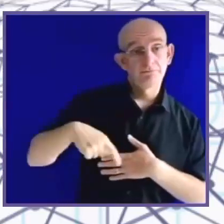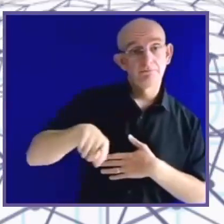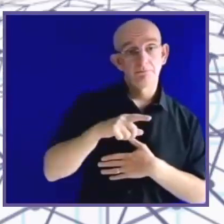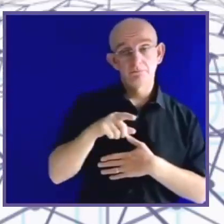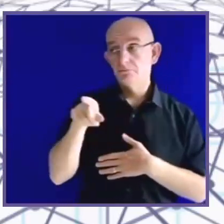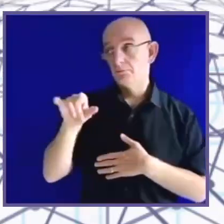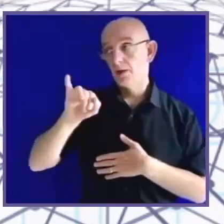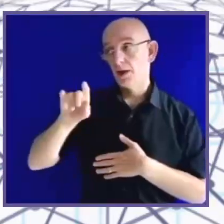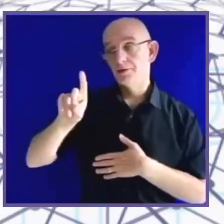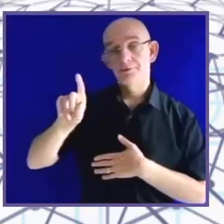and learning opportunities.